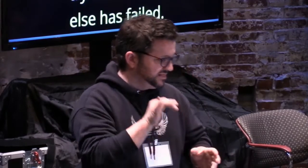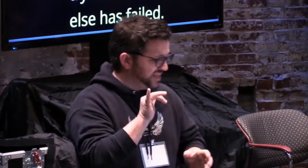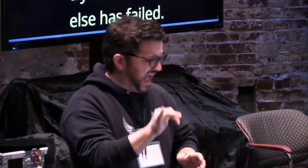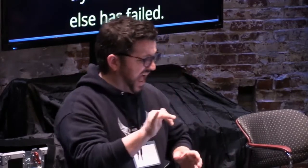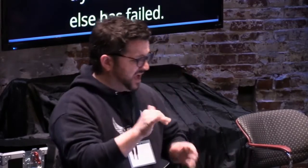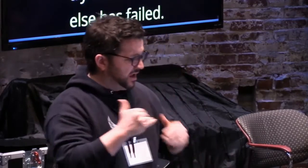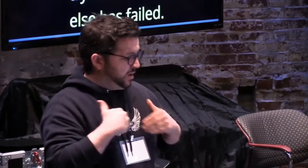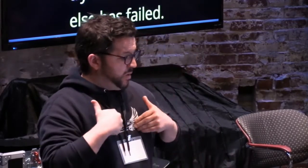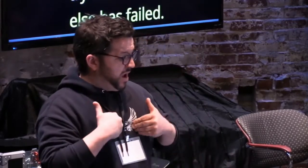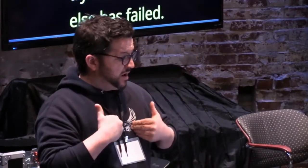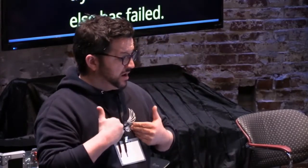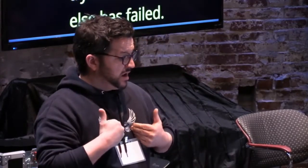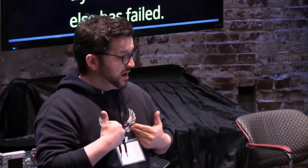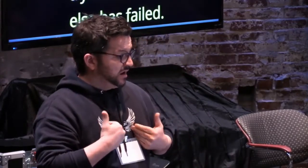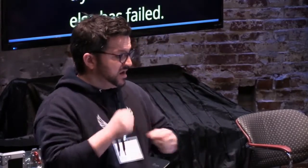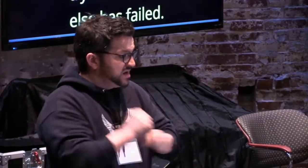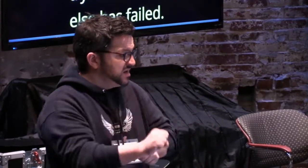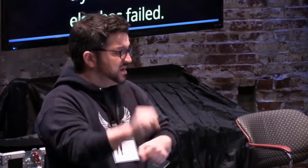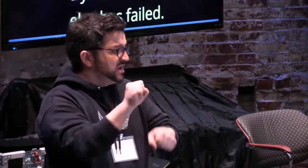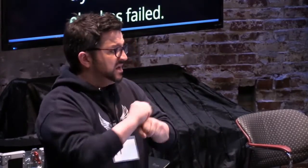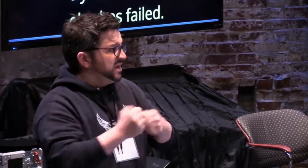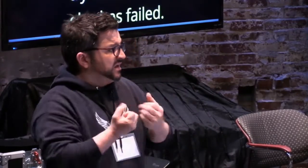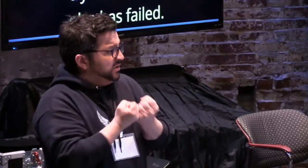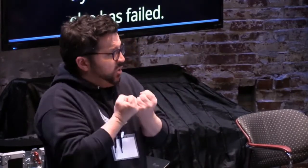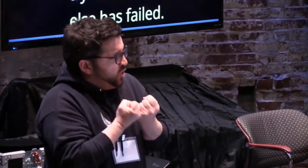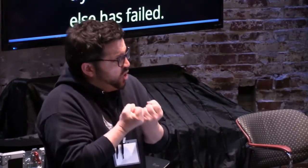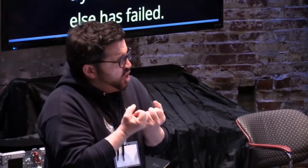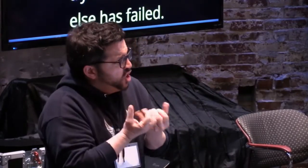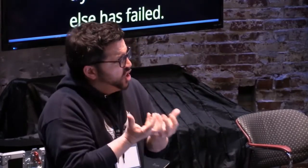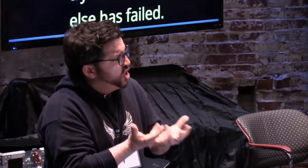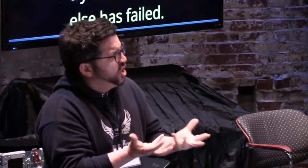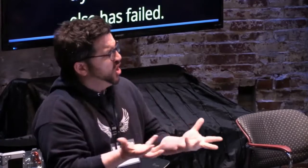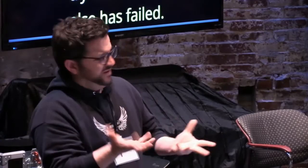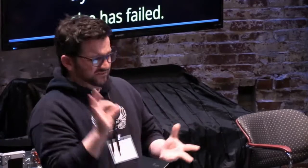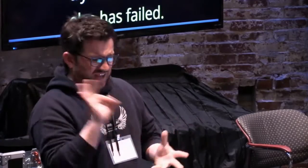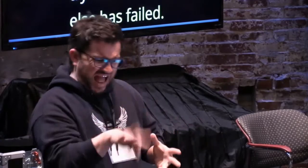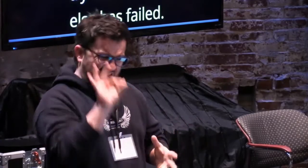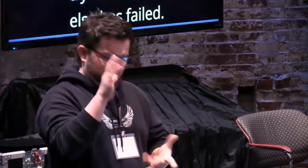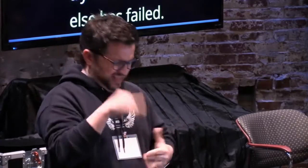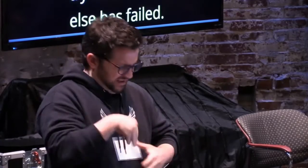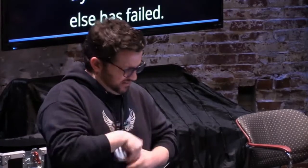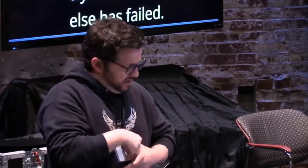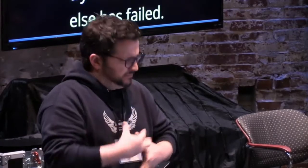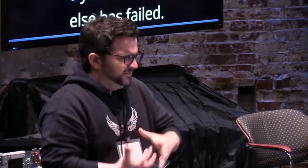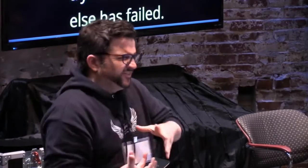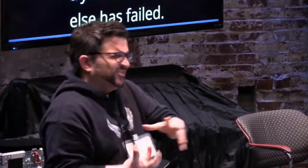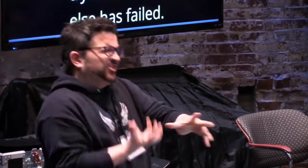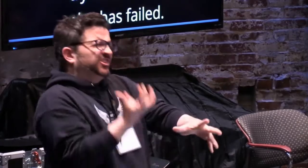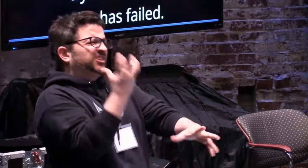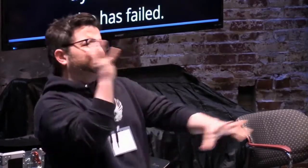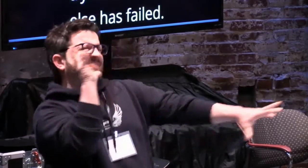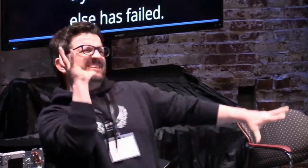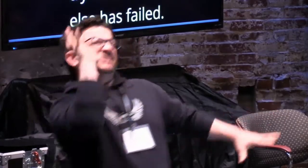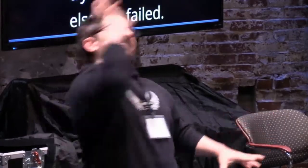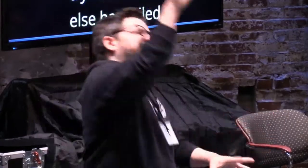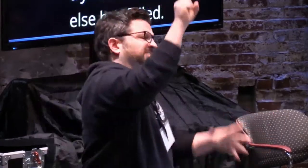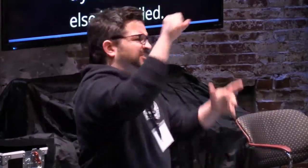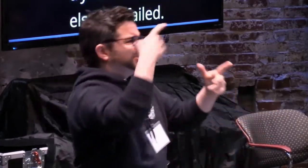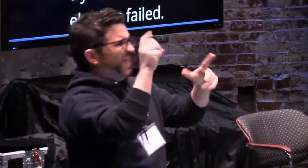They continue to say that upward reach of life. When weariness closes in.